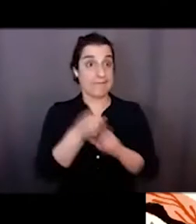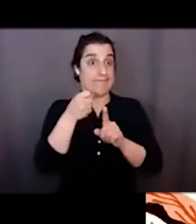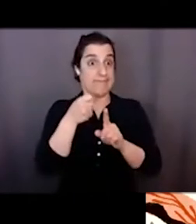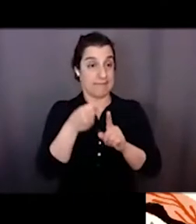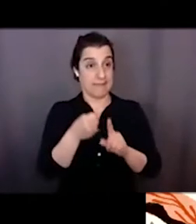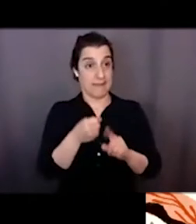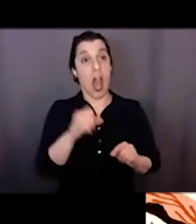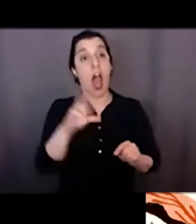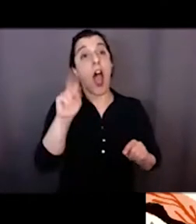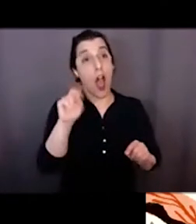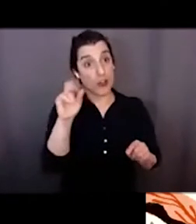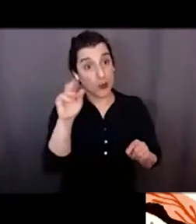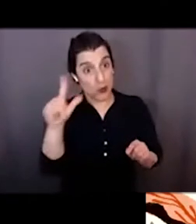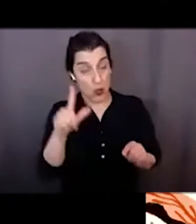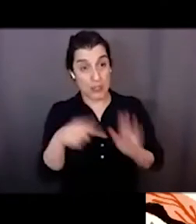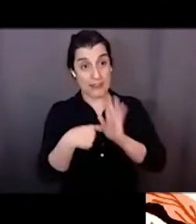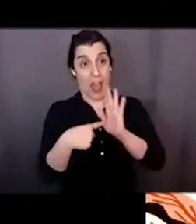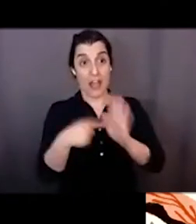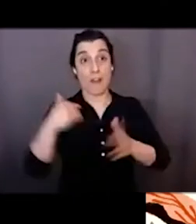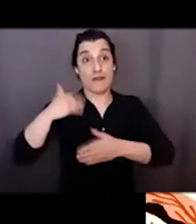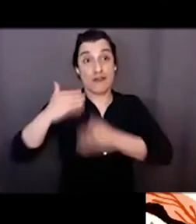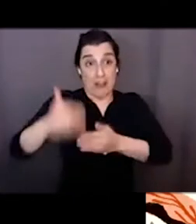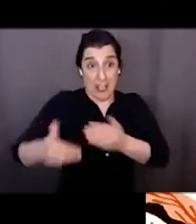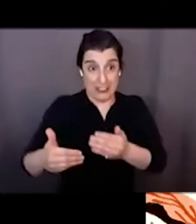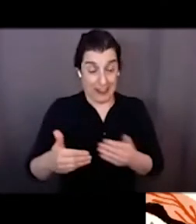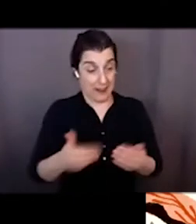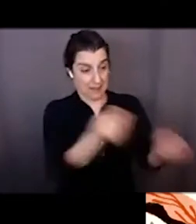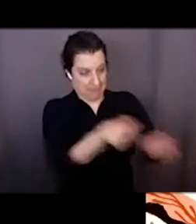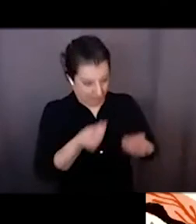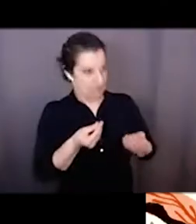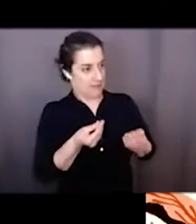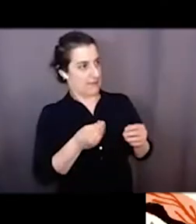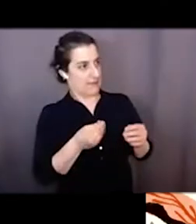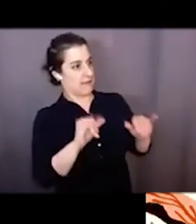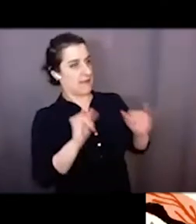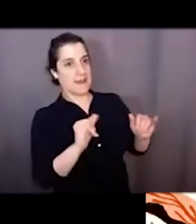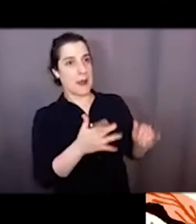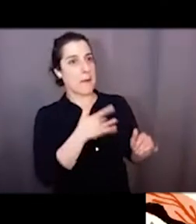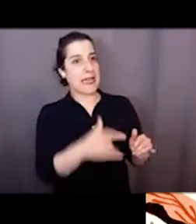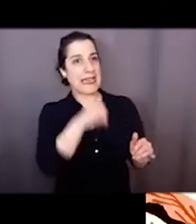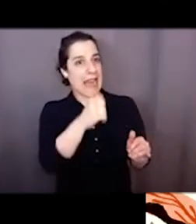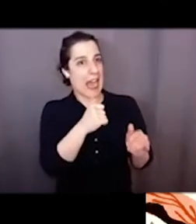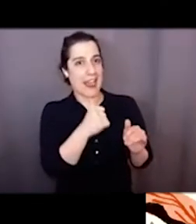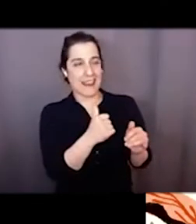from companies that traditionally don't quite have that, um, generous reputation with our community. A lot is changing.